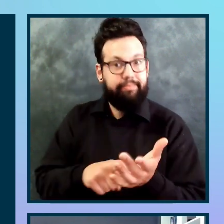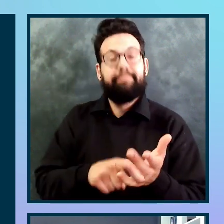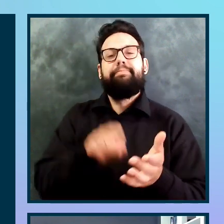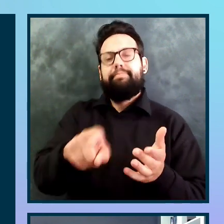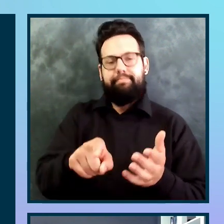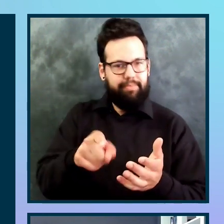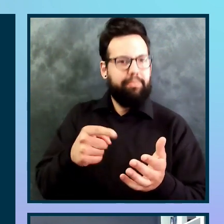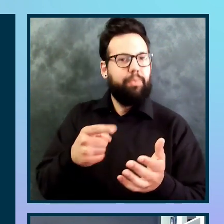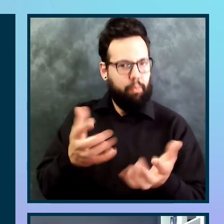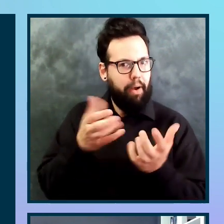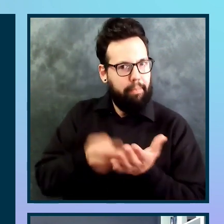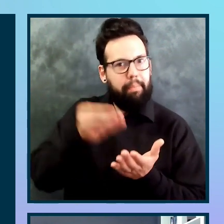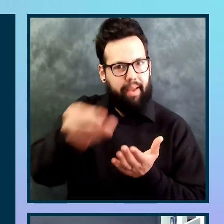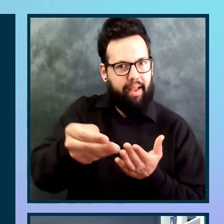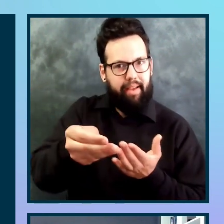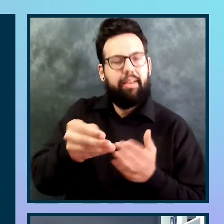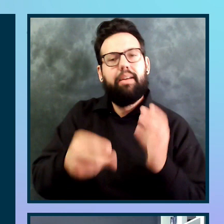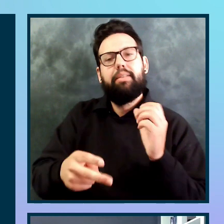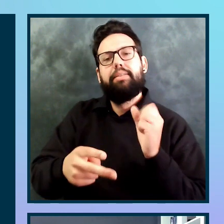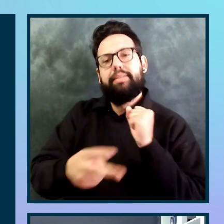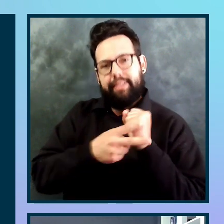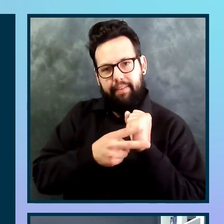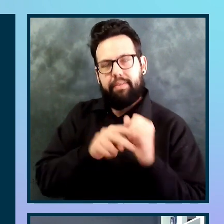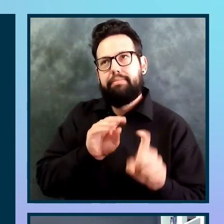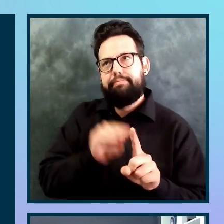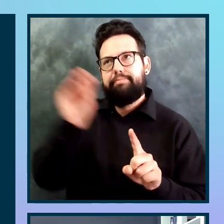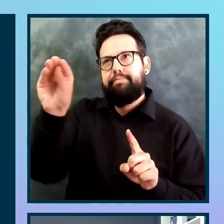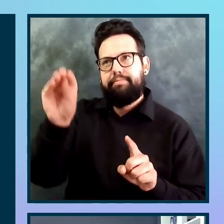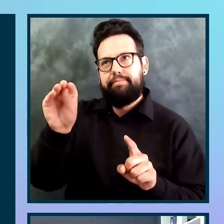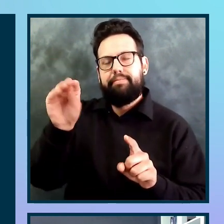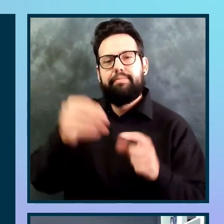So add to the cart can be done in multiple areas, multiple pages.